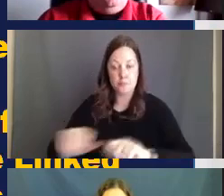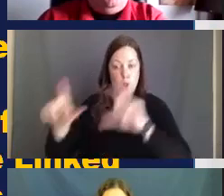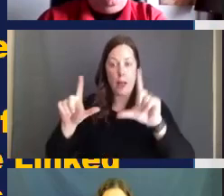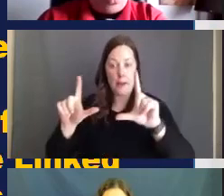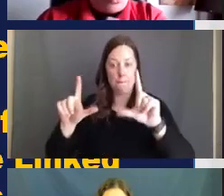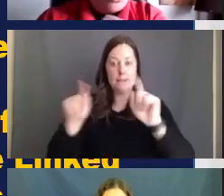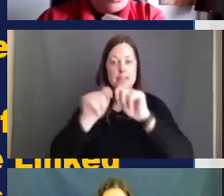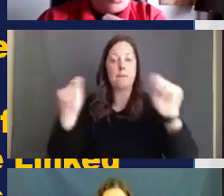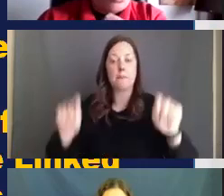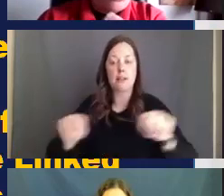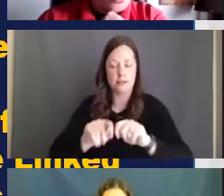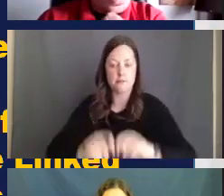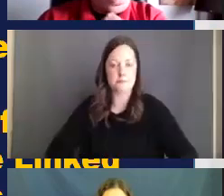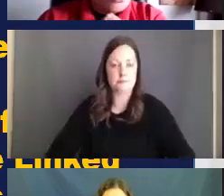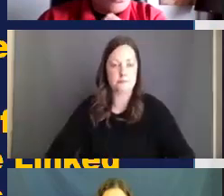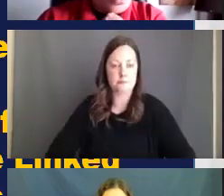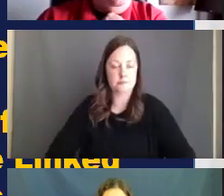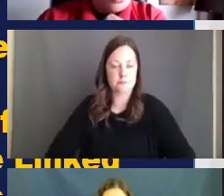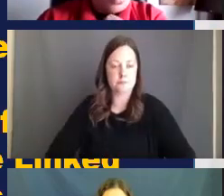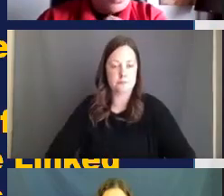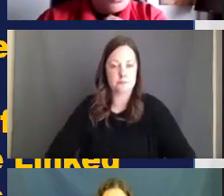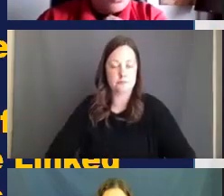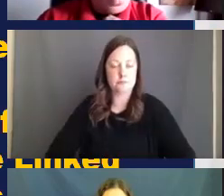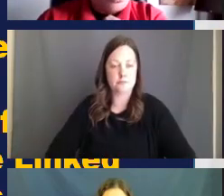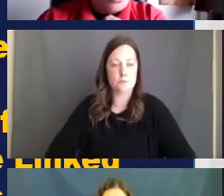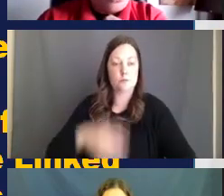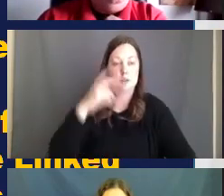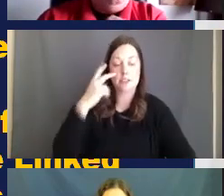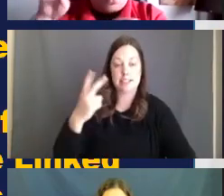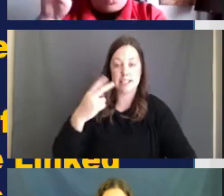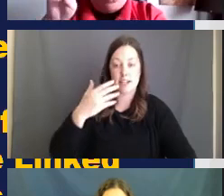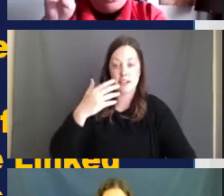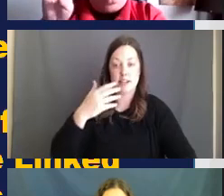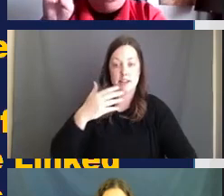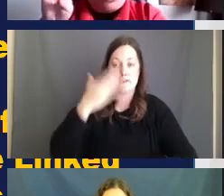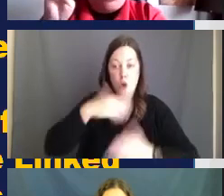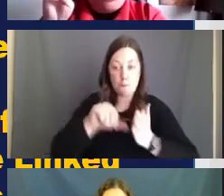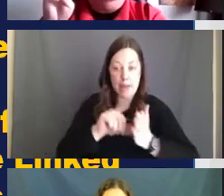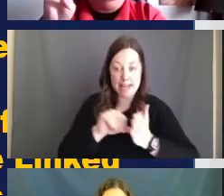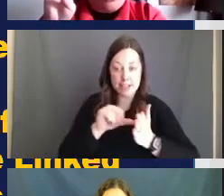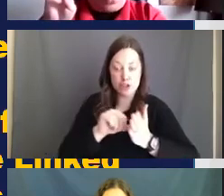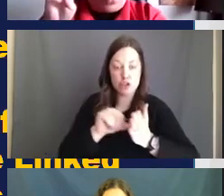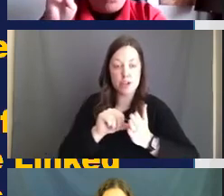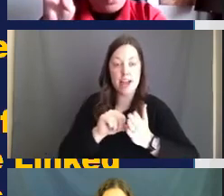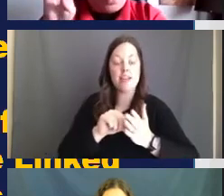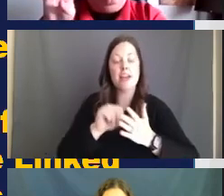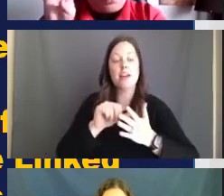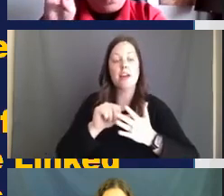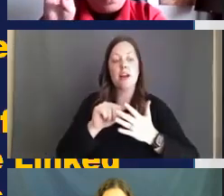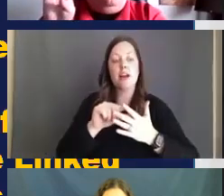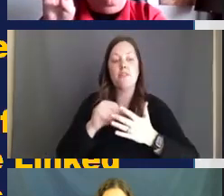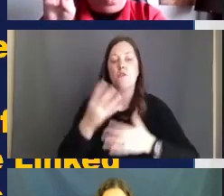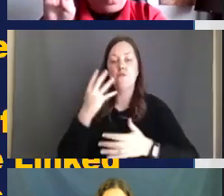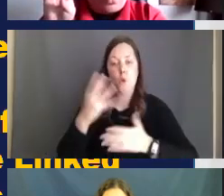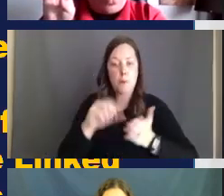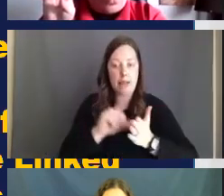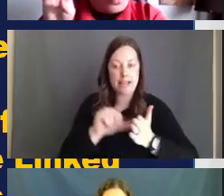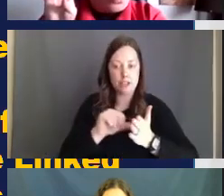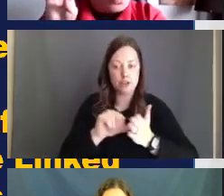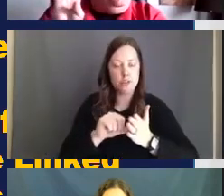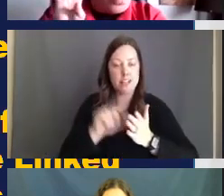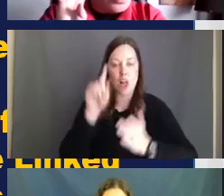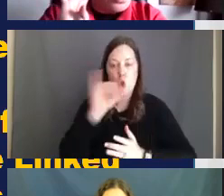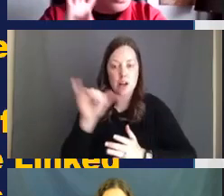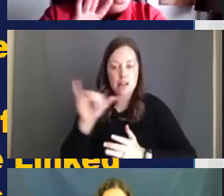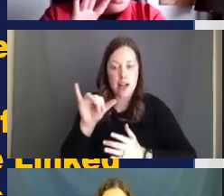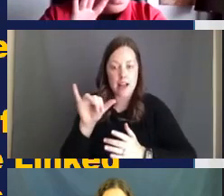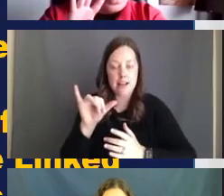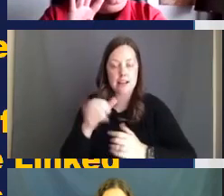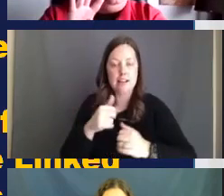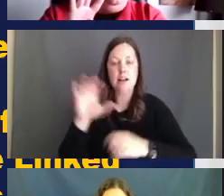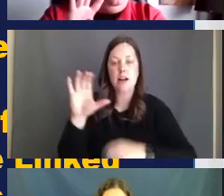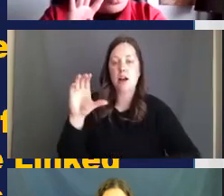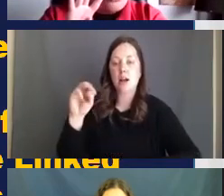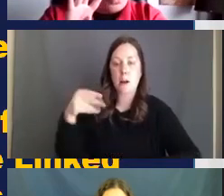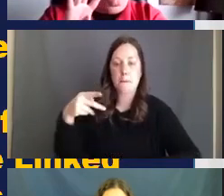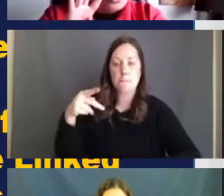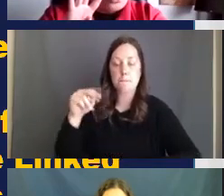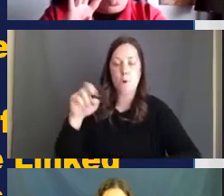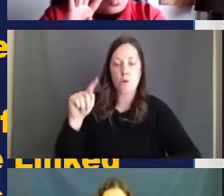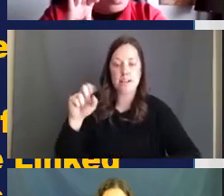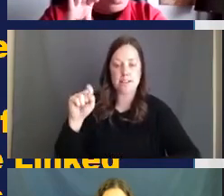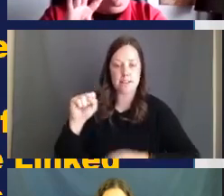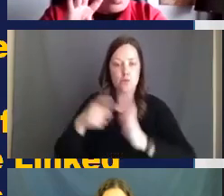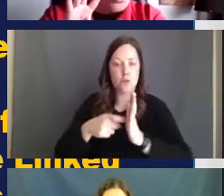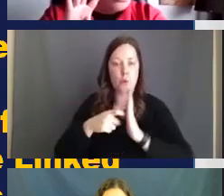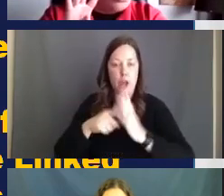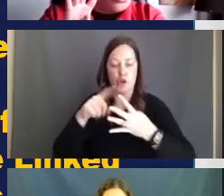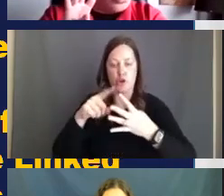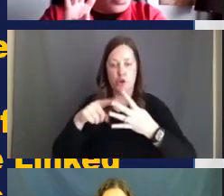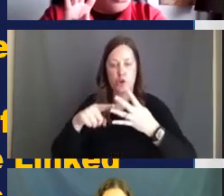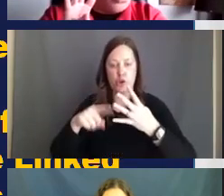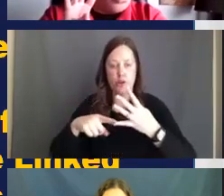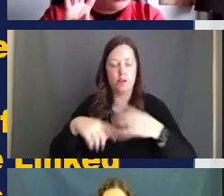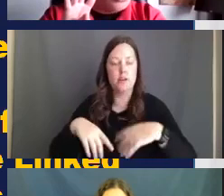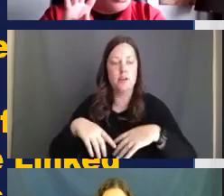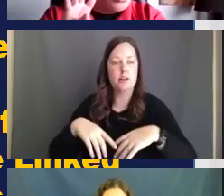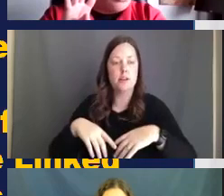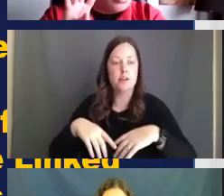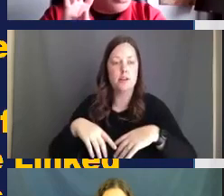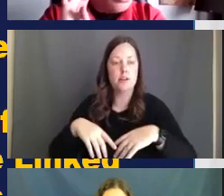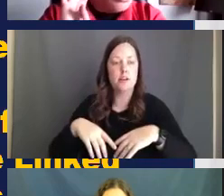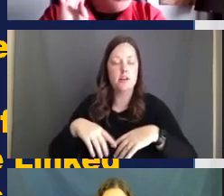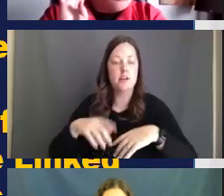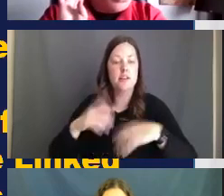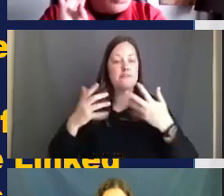You can get into session 3 PowerPoint and pull up additional resources